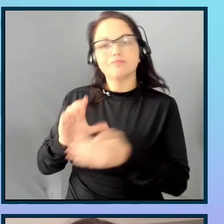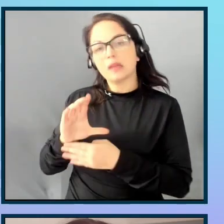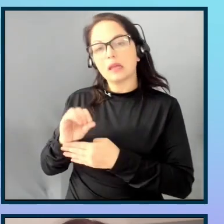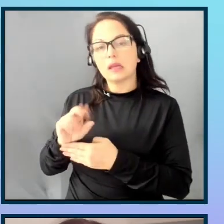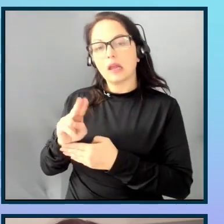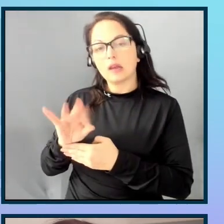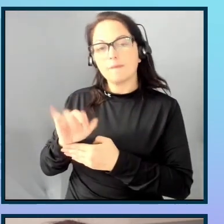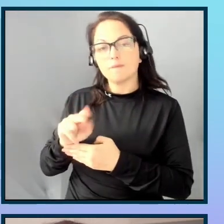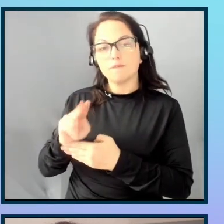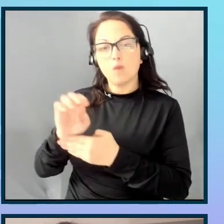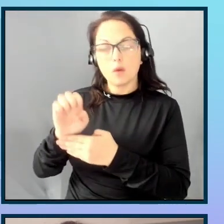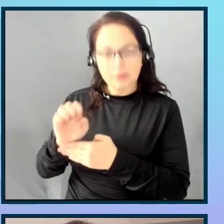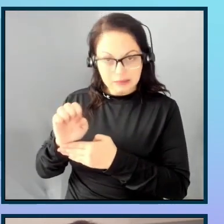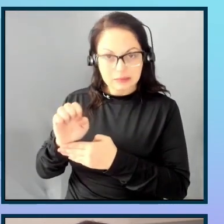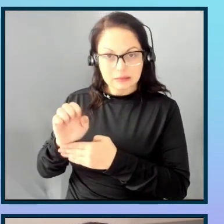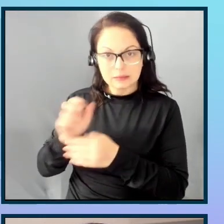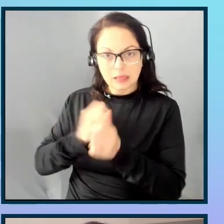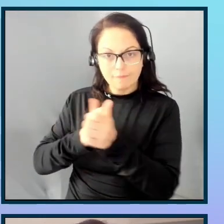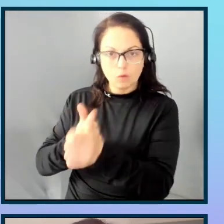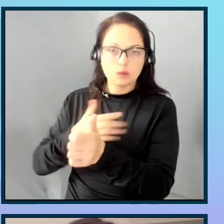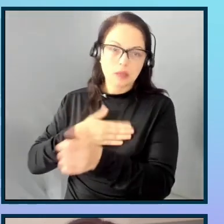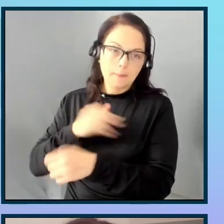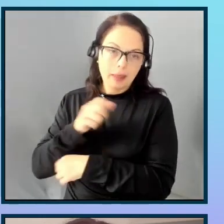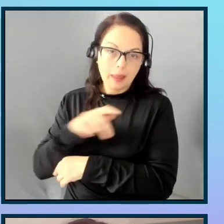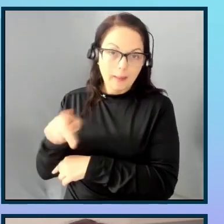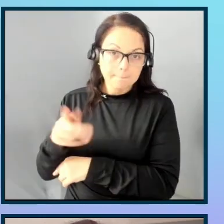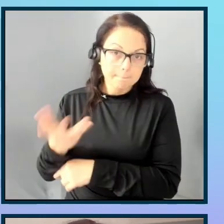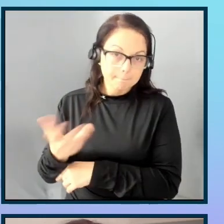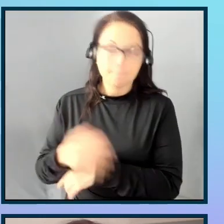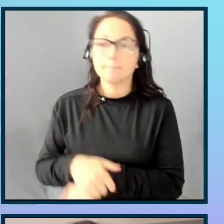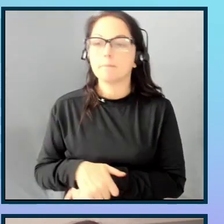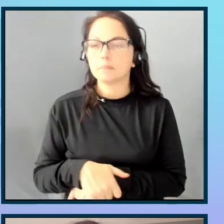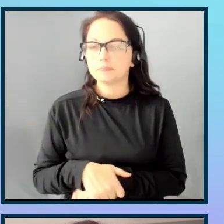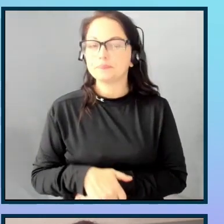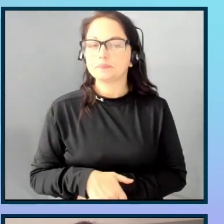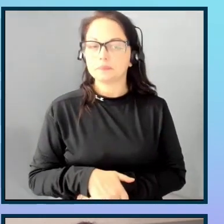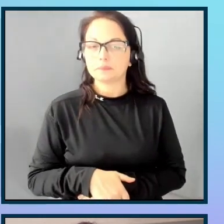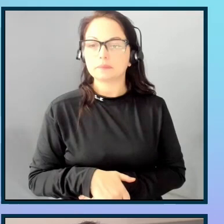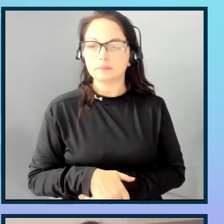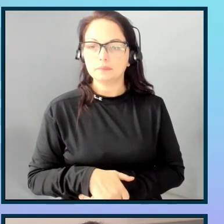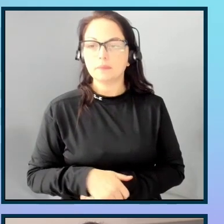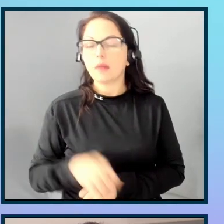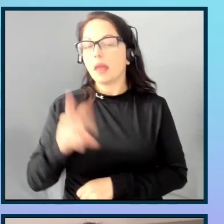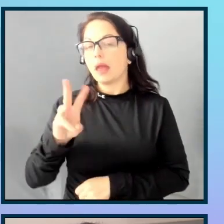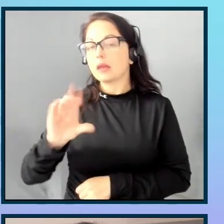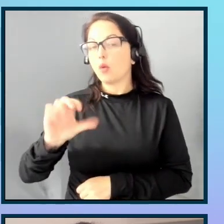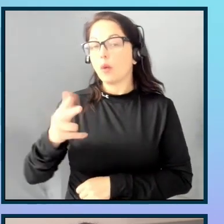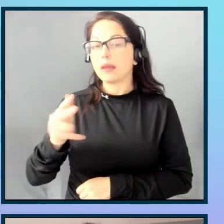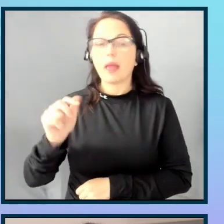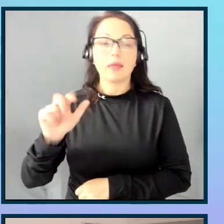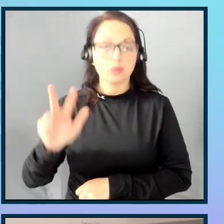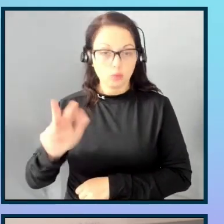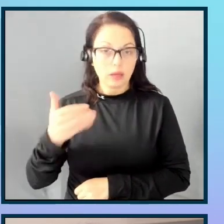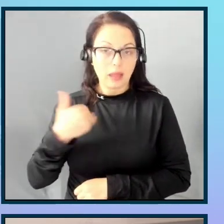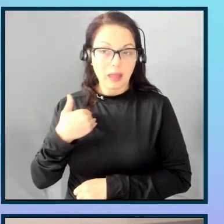We want to address that in WCAG 3. we want to look at new technologies like virtual reality, augmented reality.